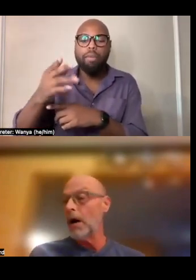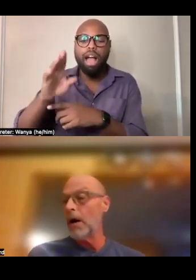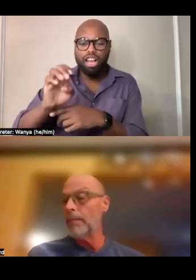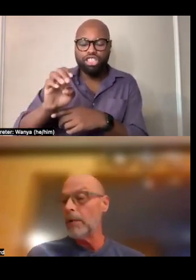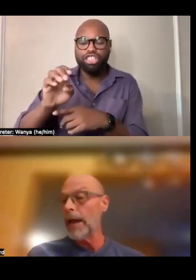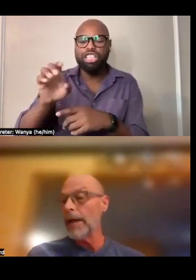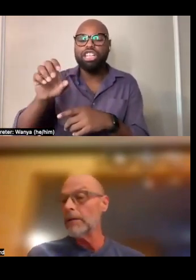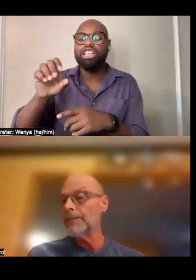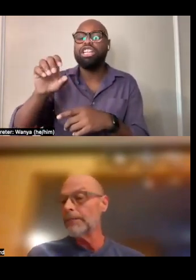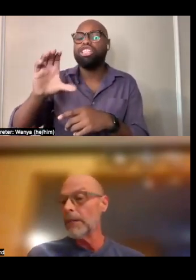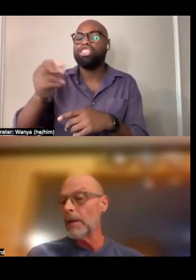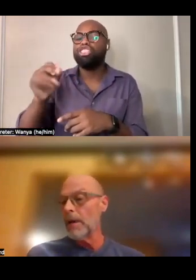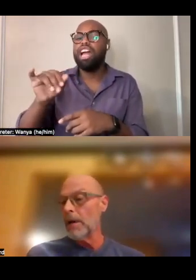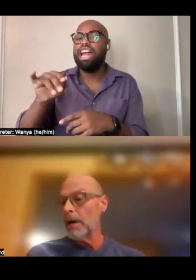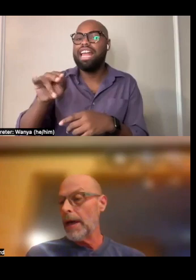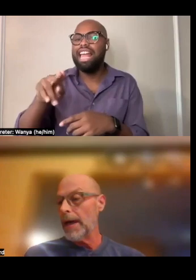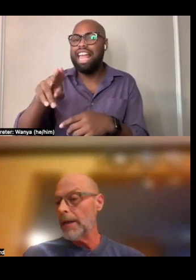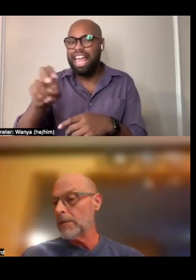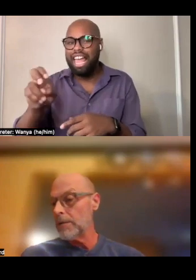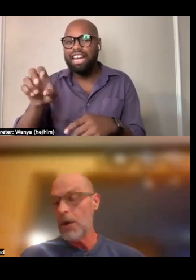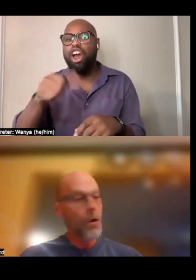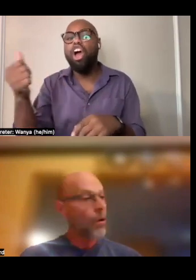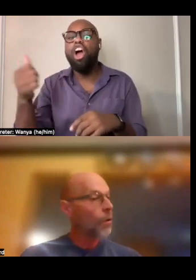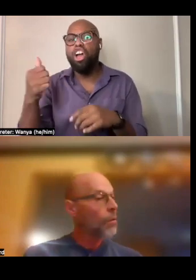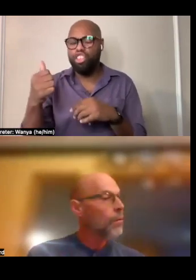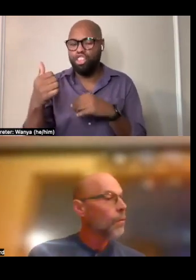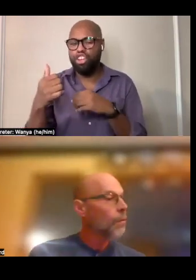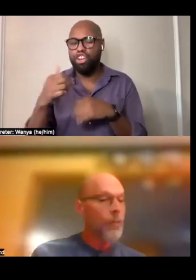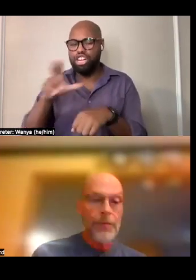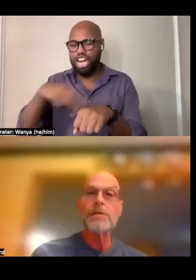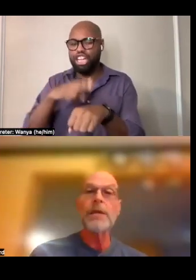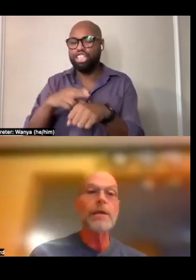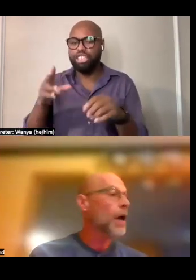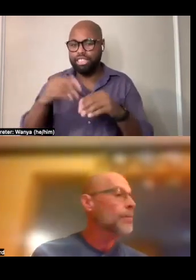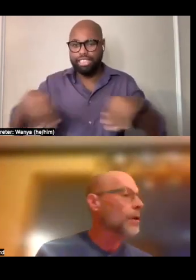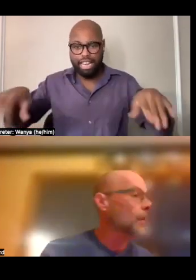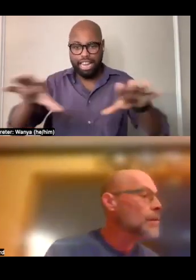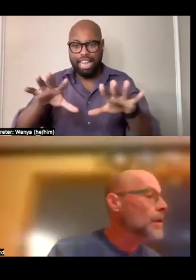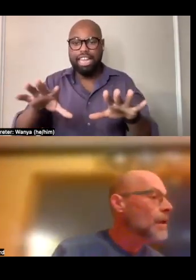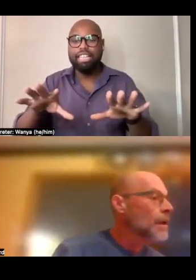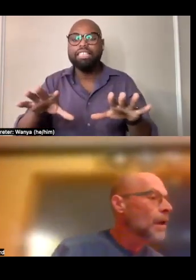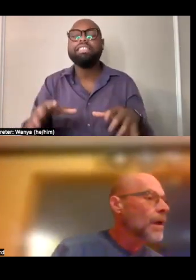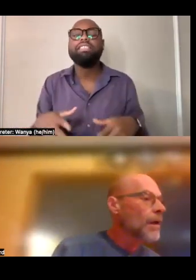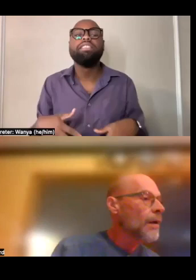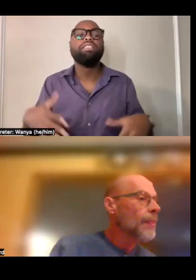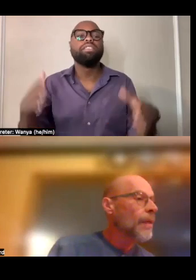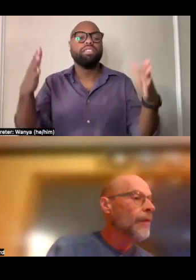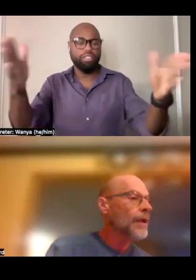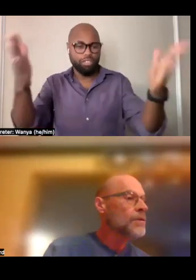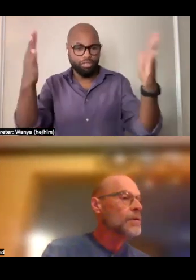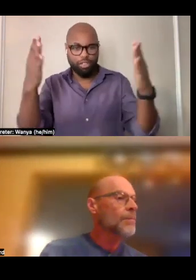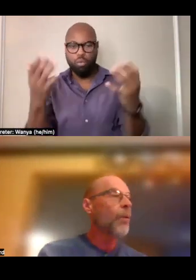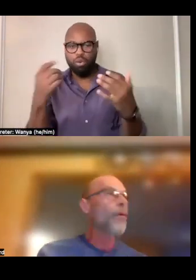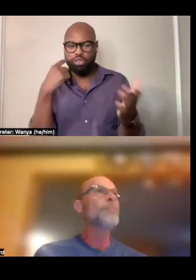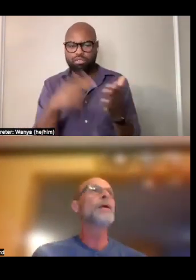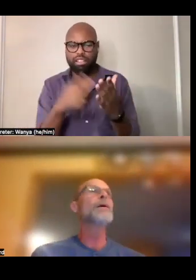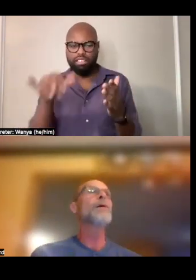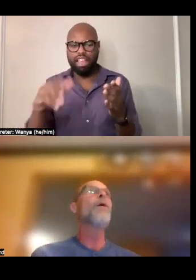land. And so that's next slide, please. I think it's just important because all